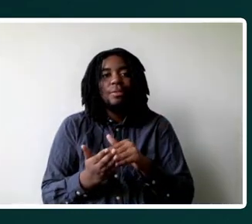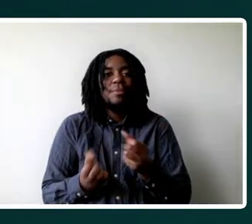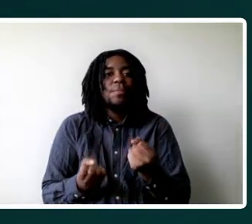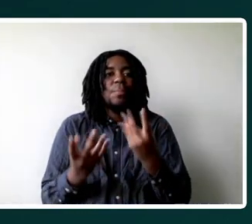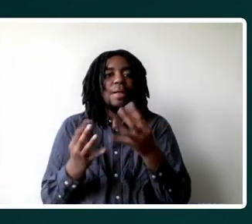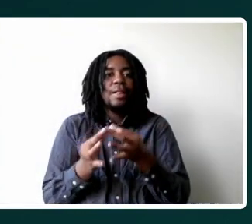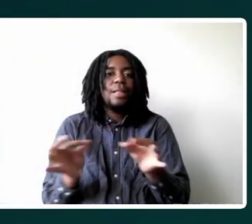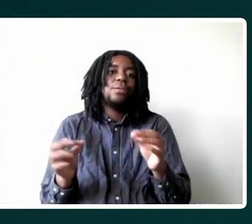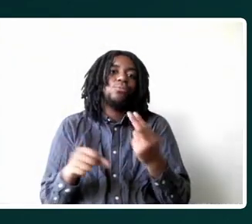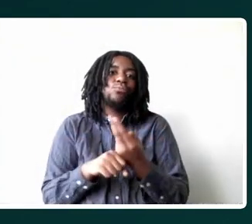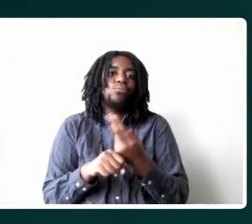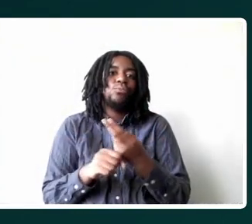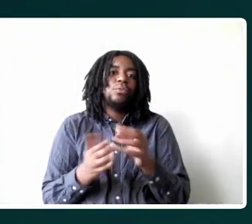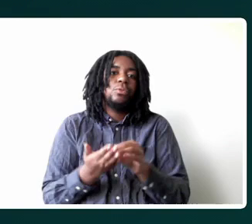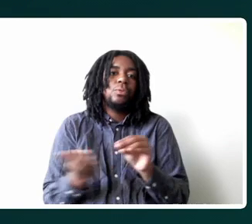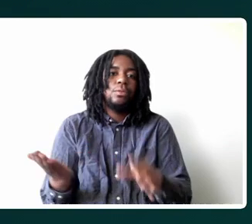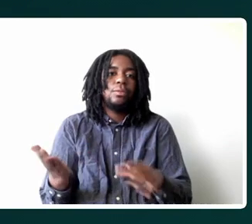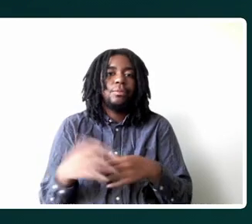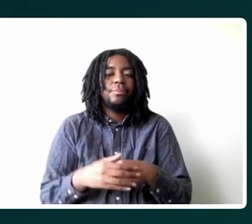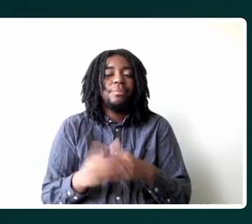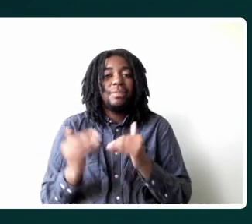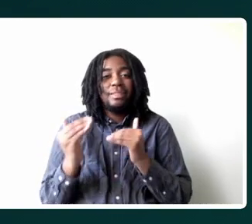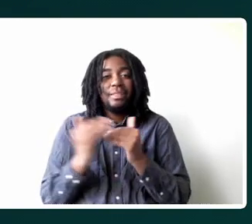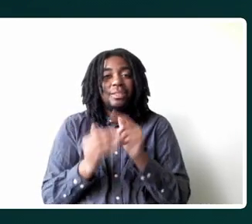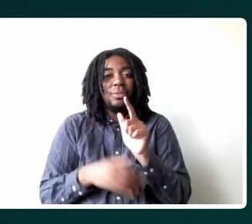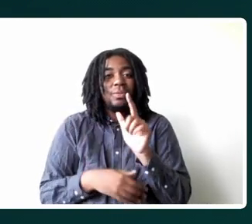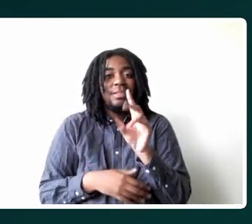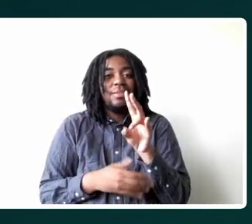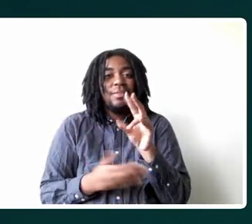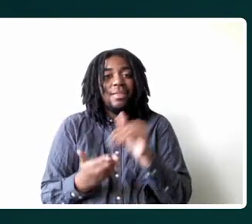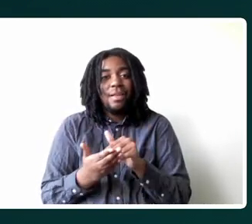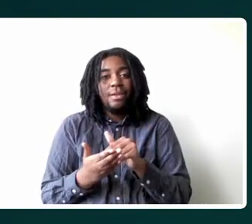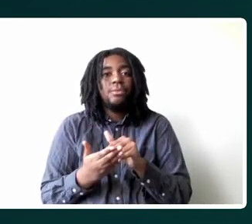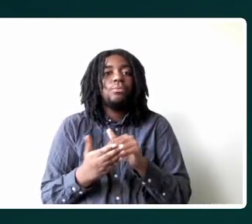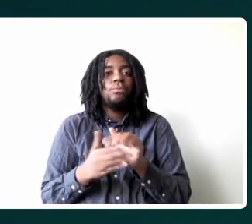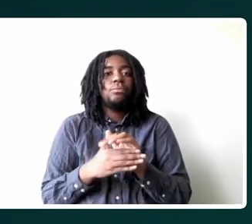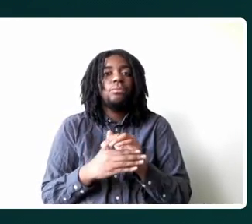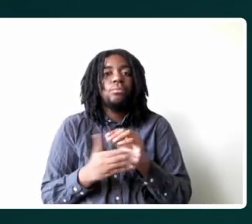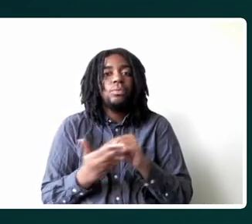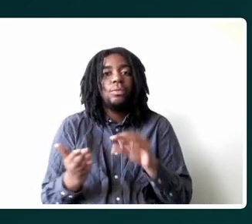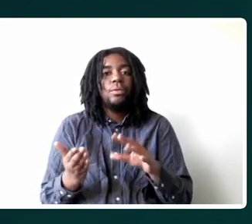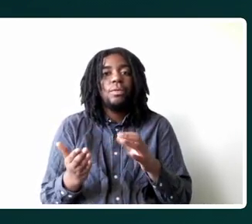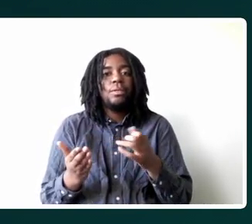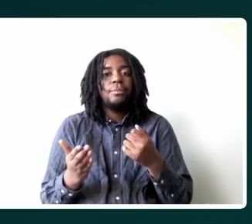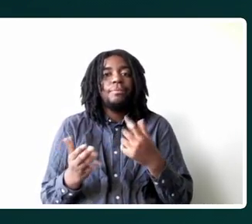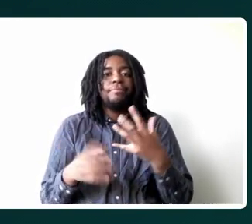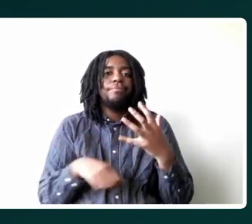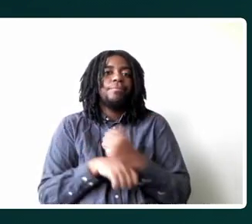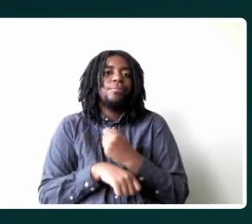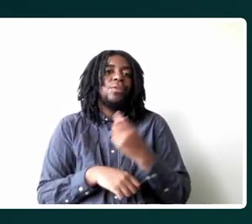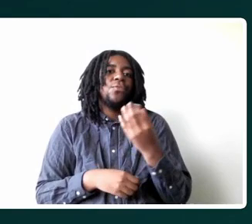and close to 27,000 of those students qualify for free or reduced lunch. Among these students,